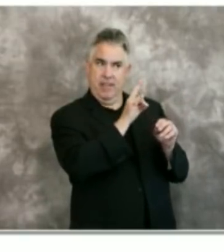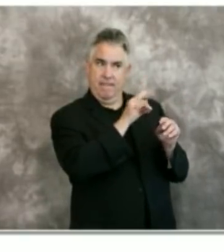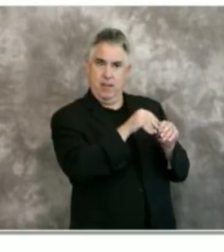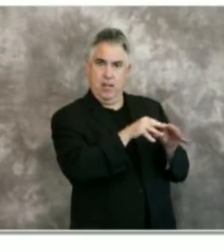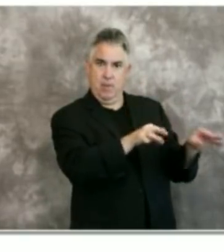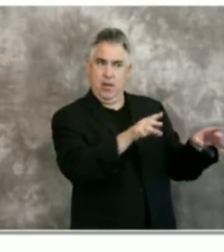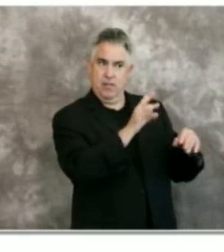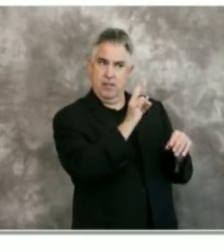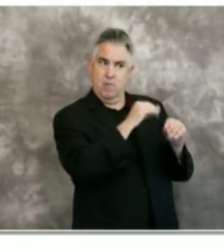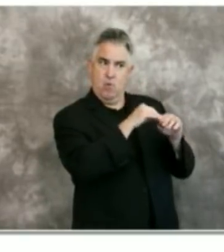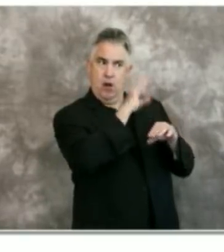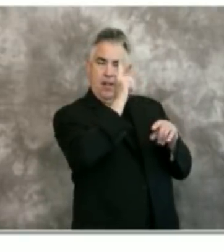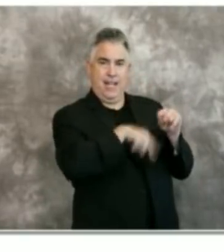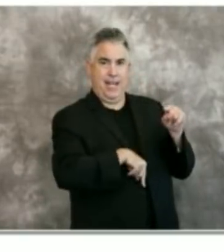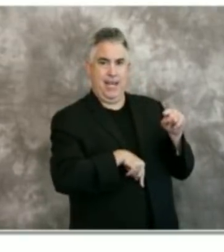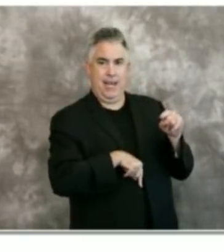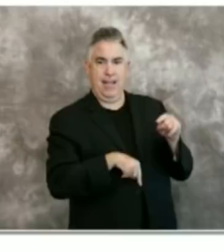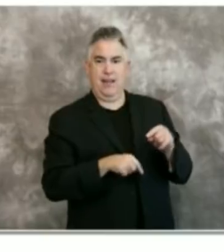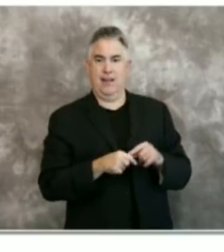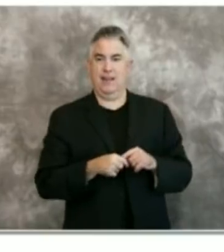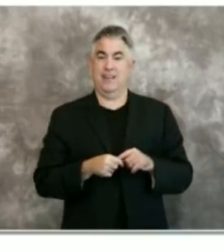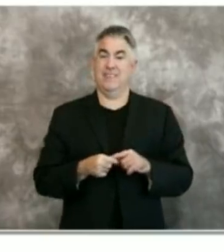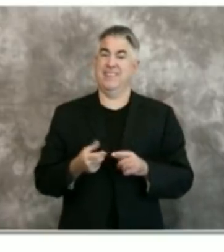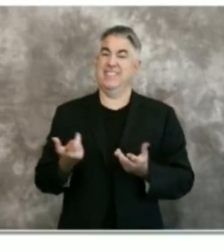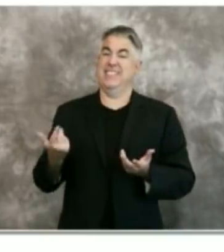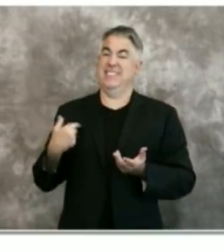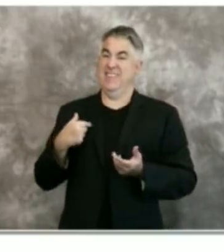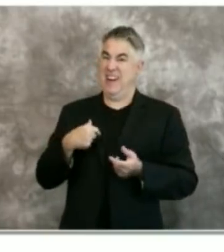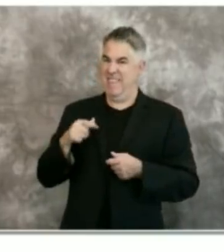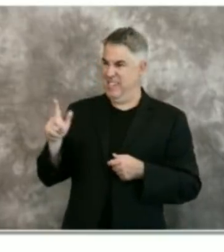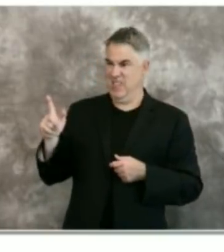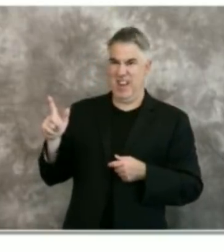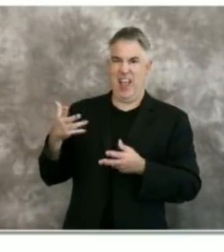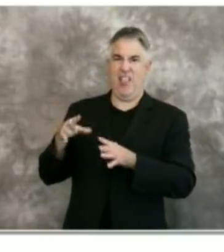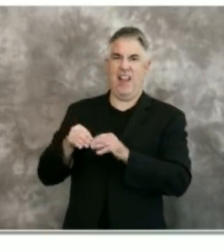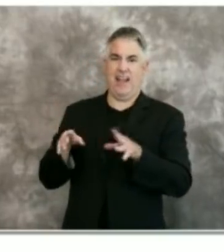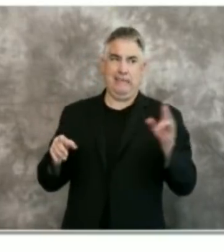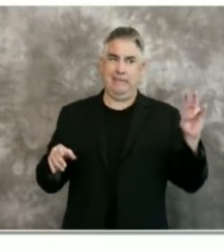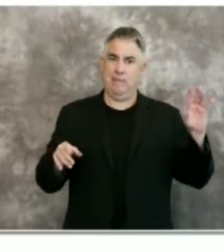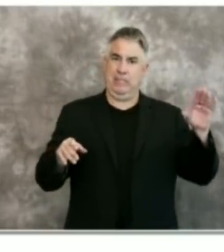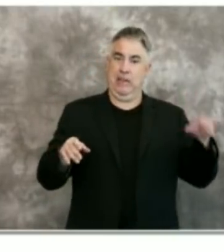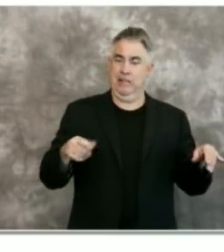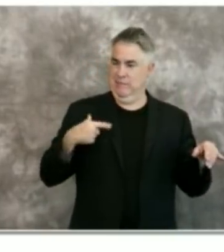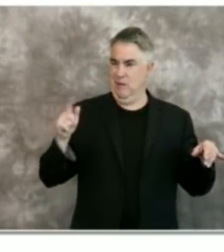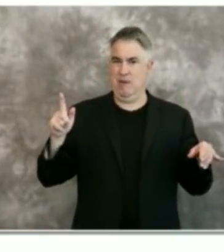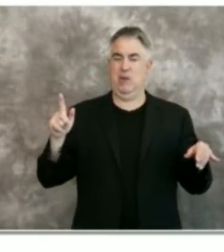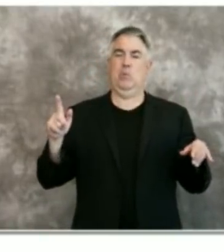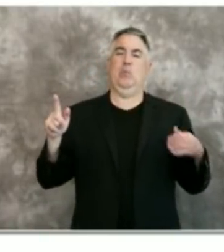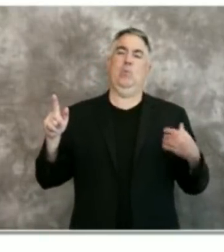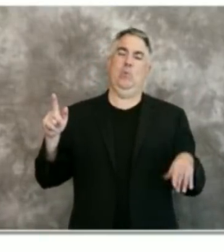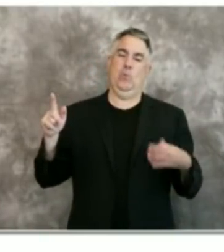THE TRIGGER HERE IS 7 OUTBREAKS. NO MORE THAN 7 OUTBREAKS OF THE SET PAST 7